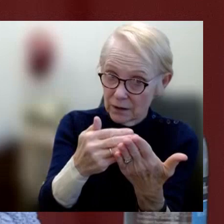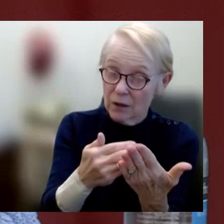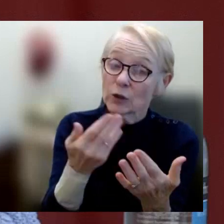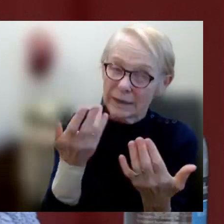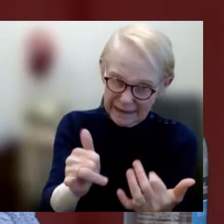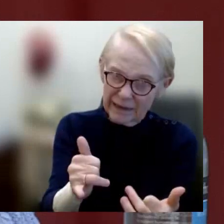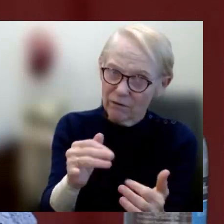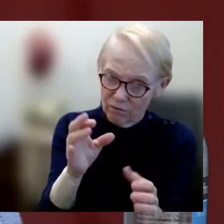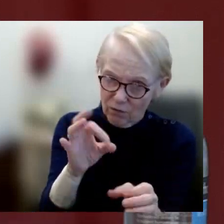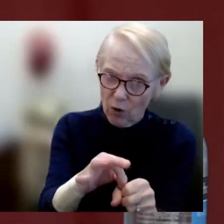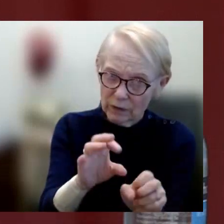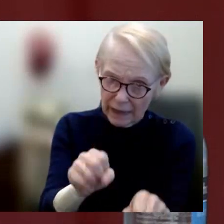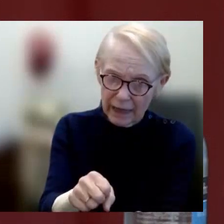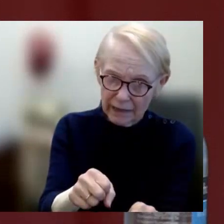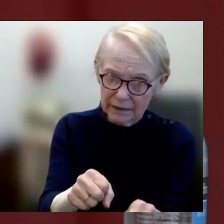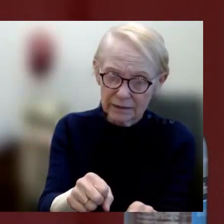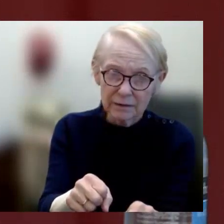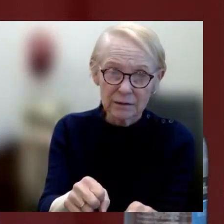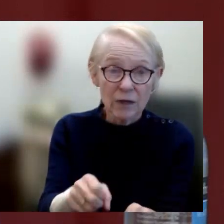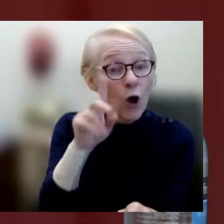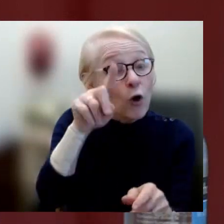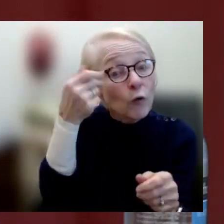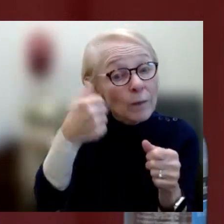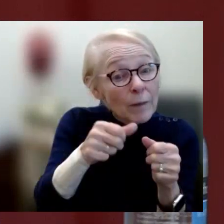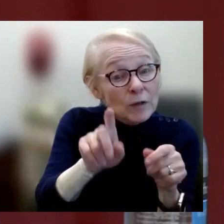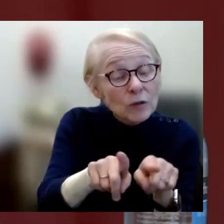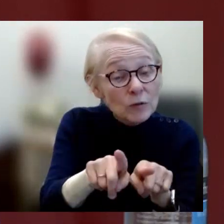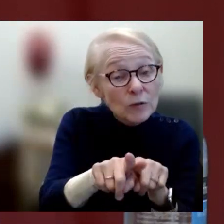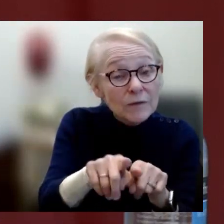with a provision and you do need to remember if you did already mail your ballot in don't go to